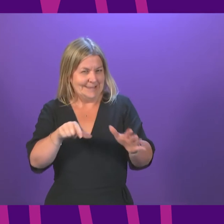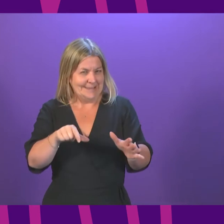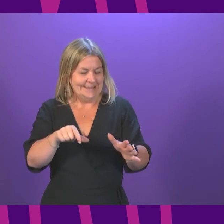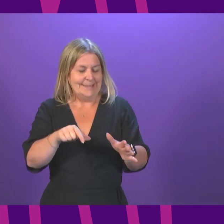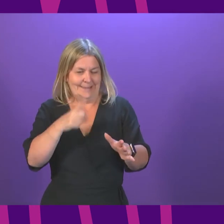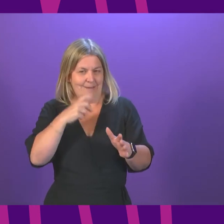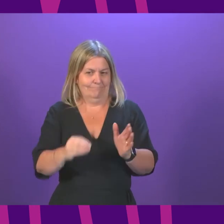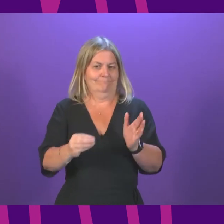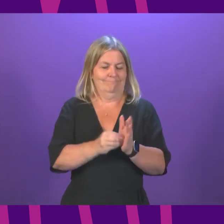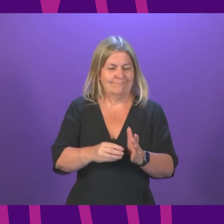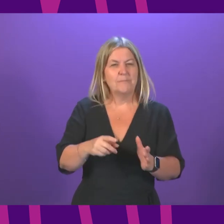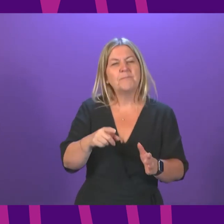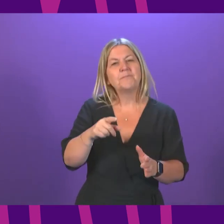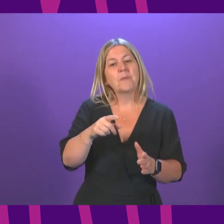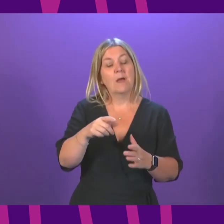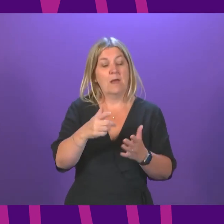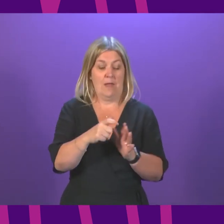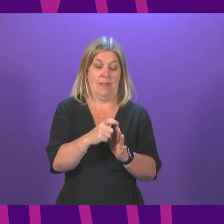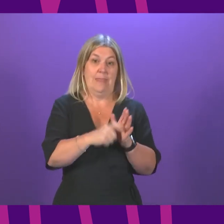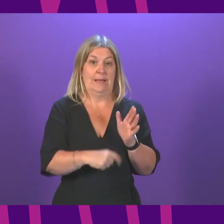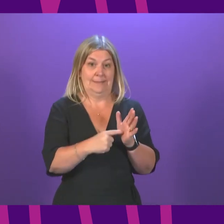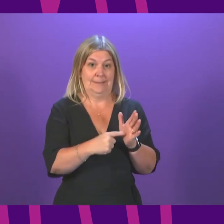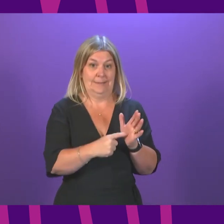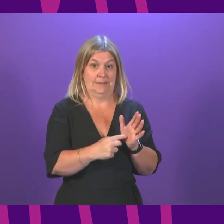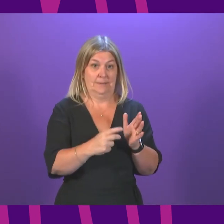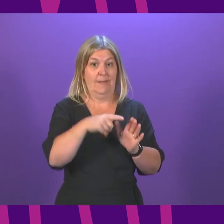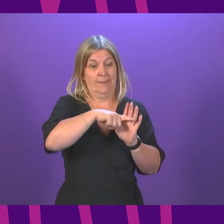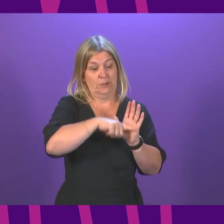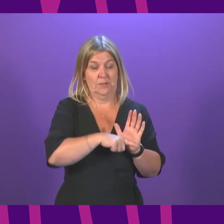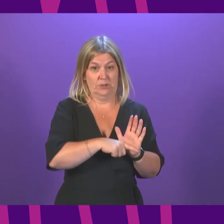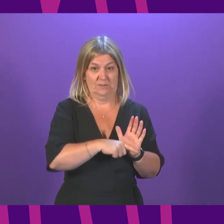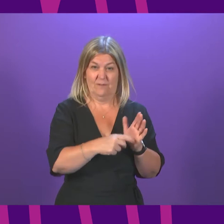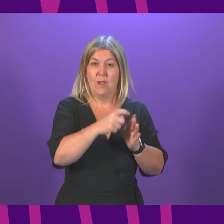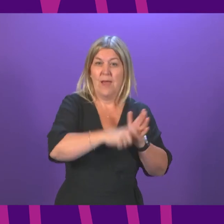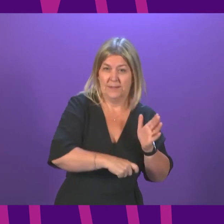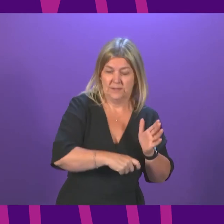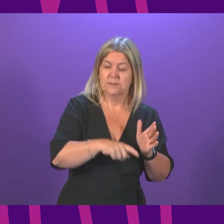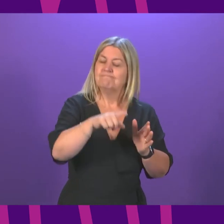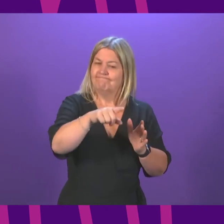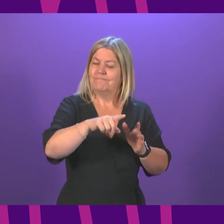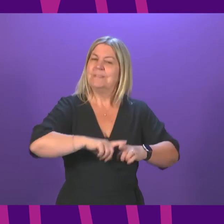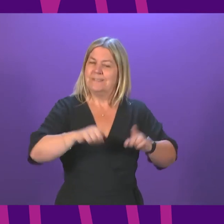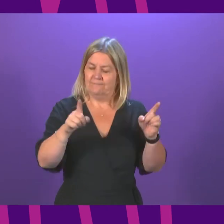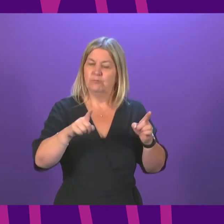is a distinction in licensing legislation between a meeting of a licensing board and